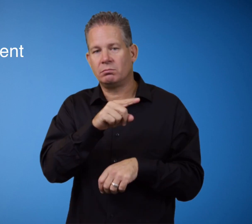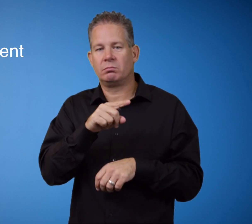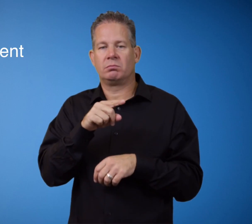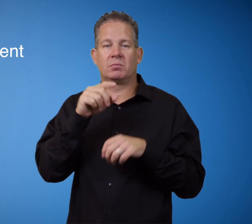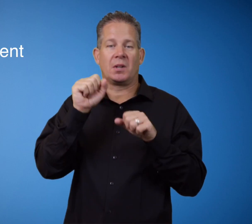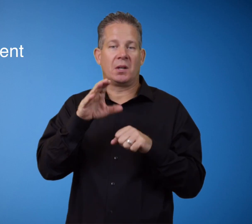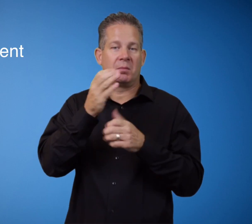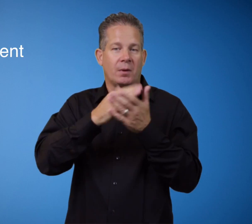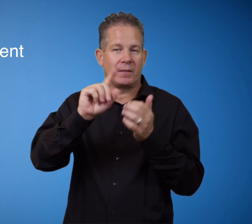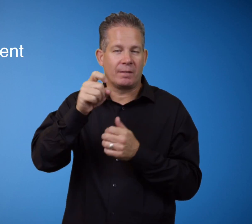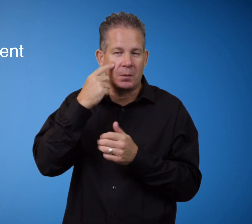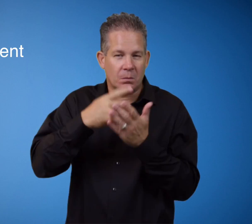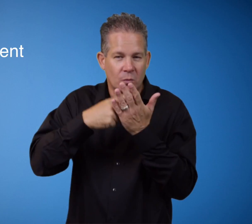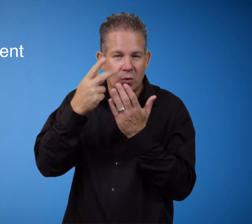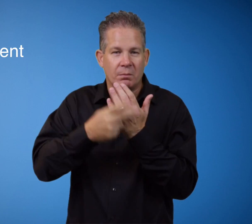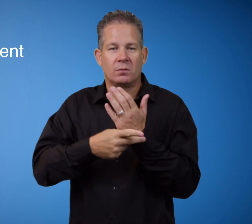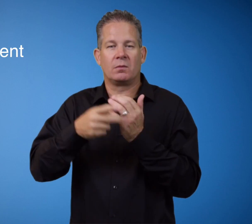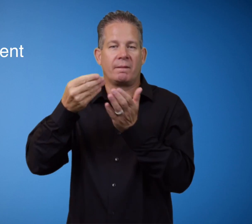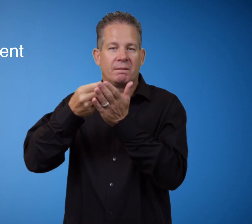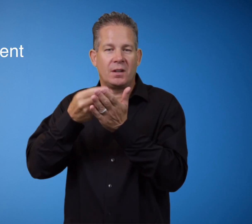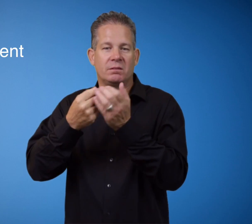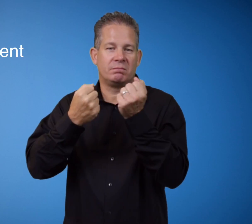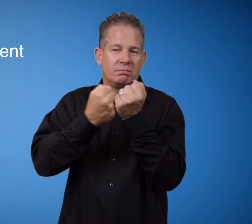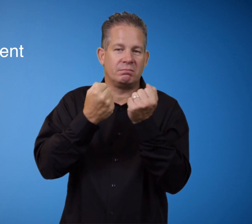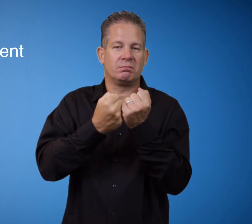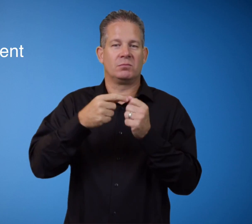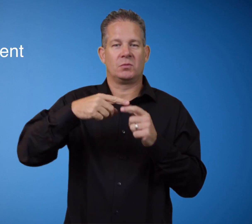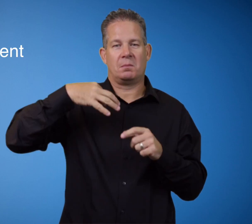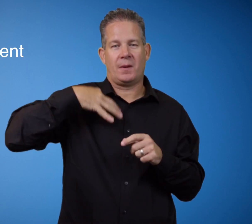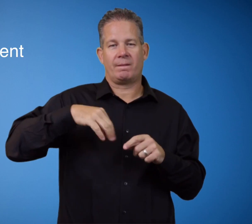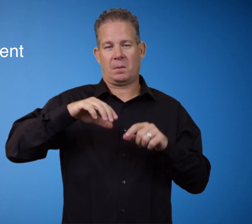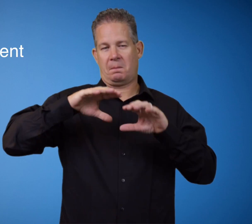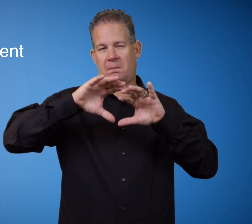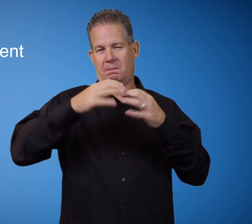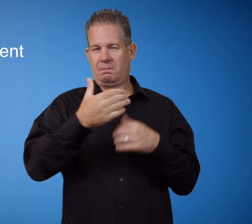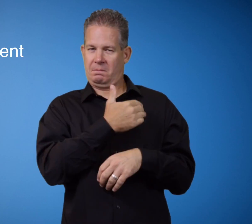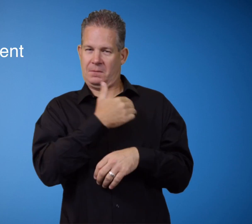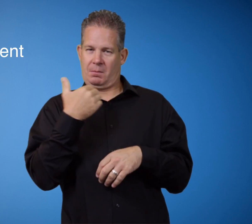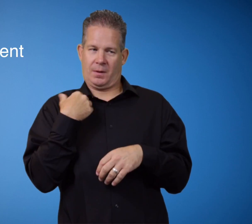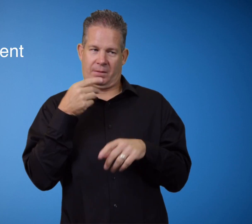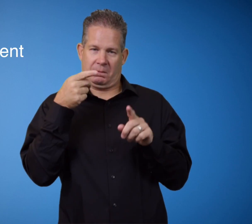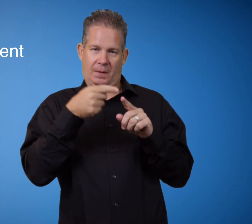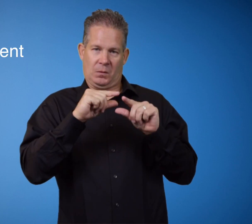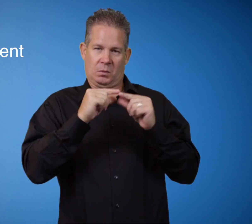This can be from a government program for financial benefits or by being a member of a group.